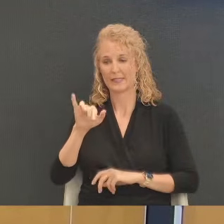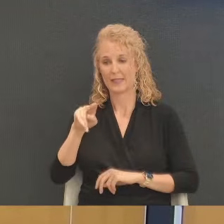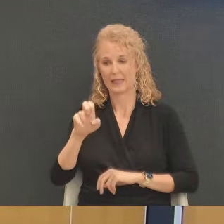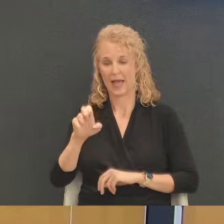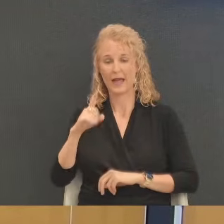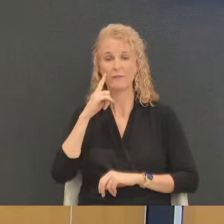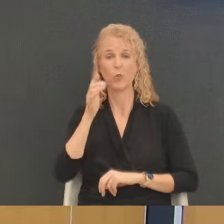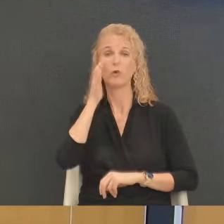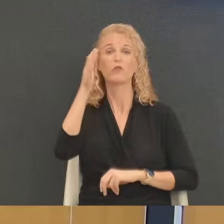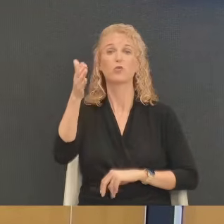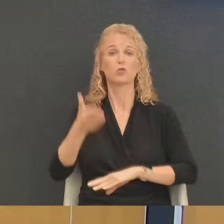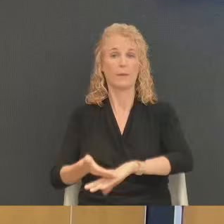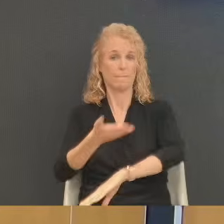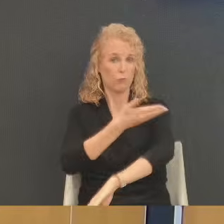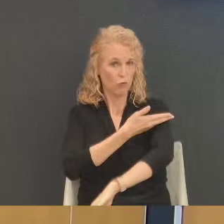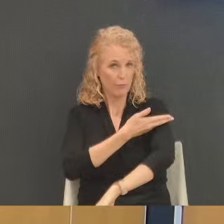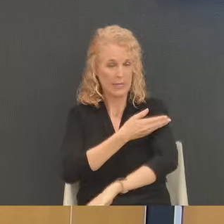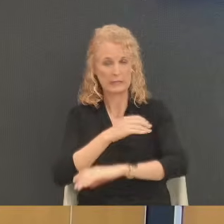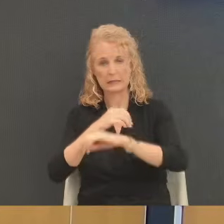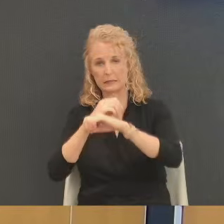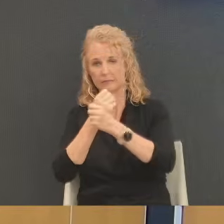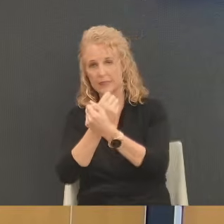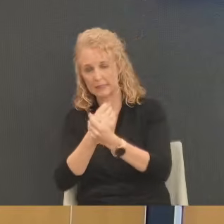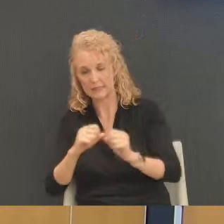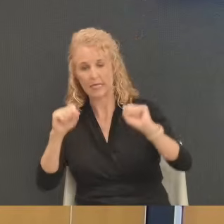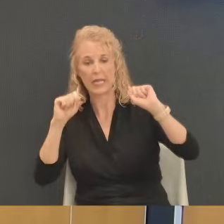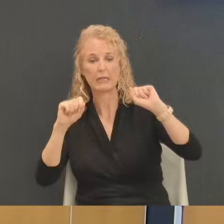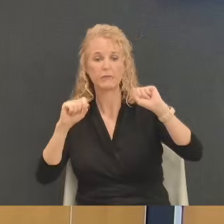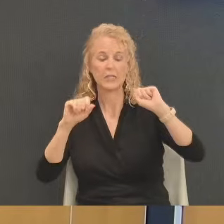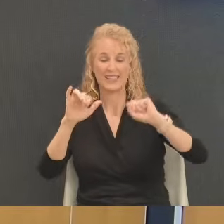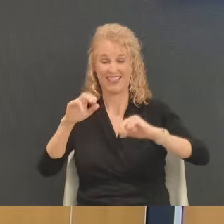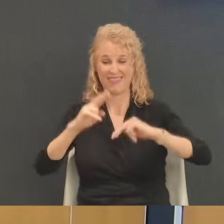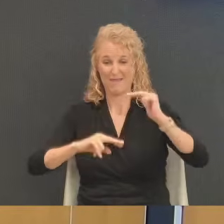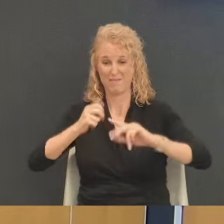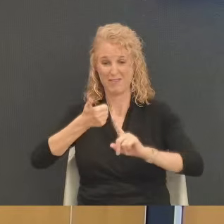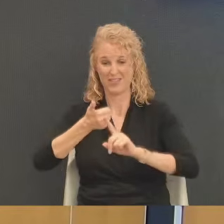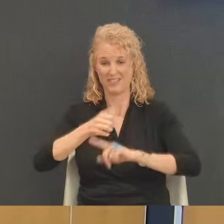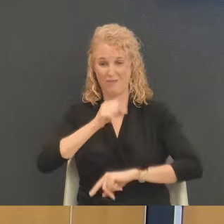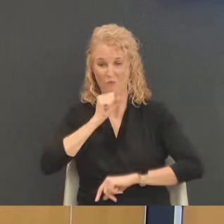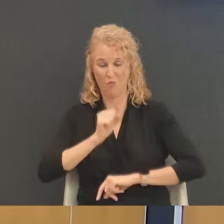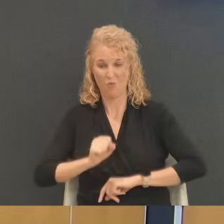when we think about the safety and the aging of that facility. So, I appreciate that. I know we